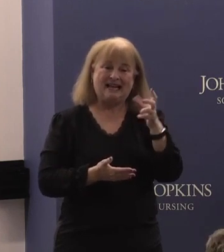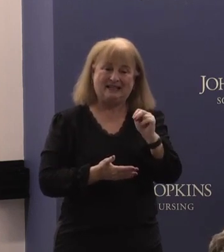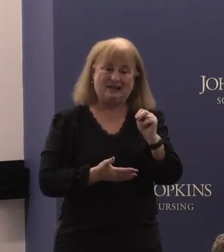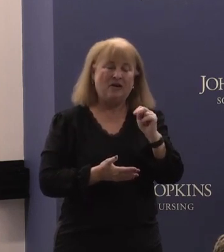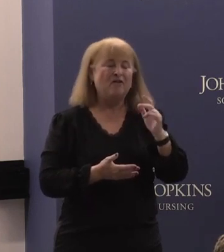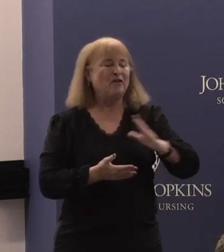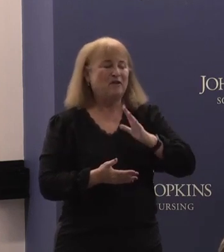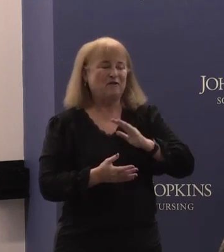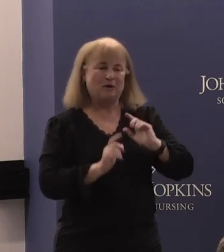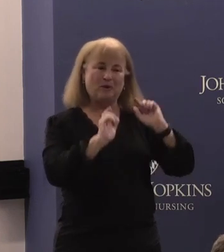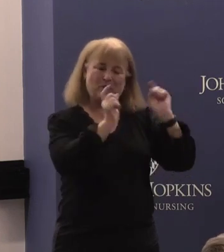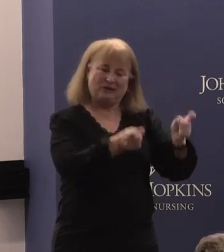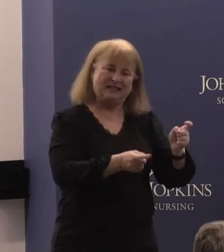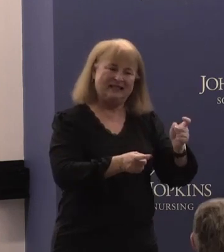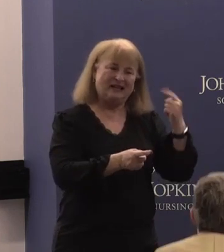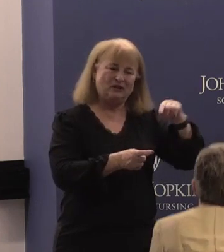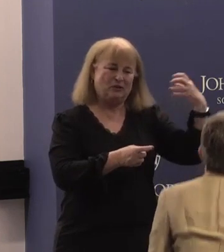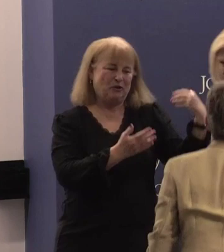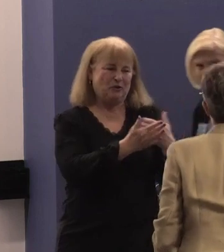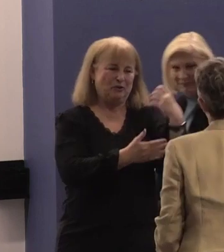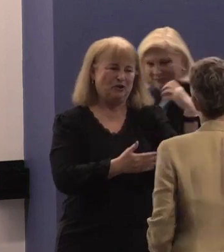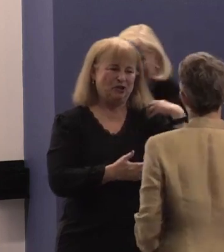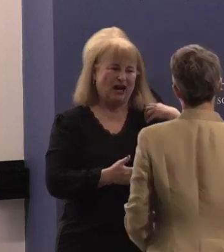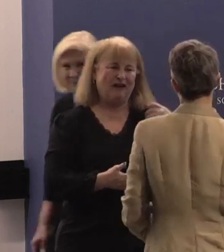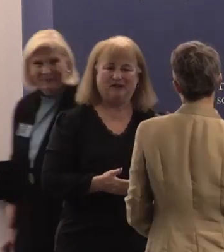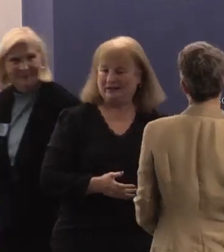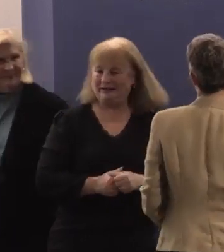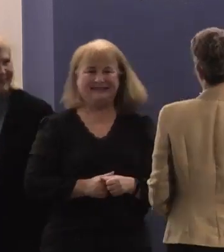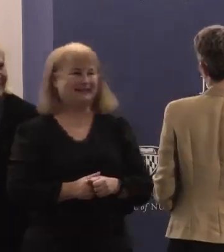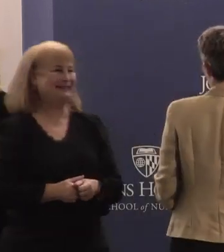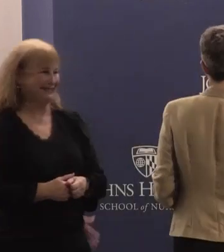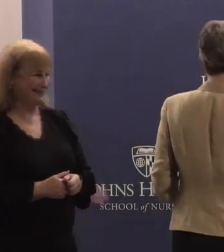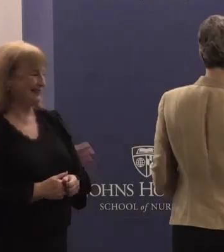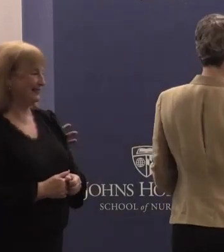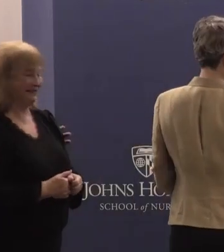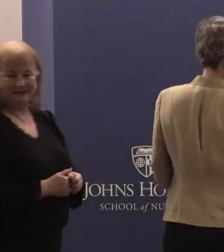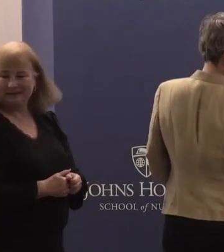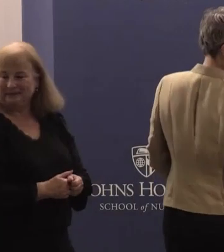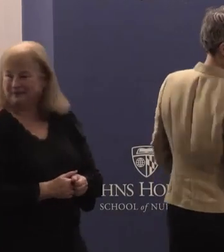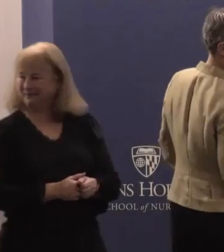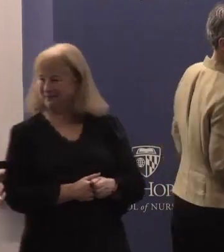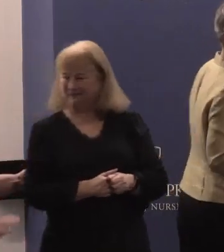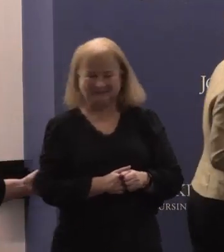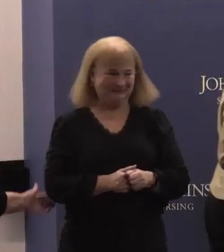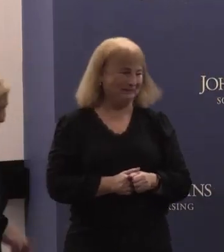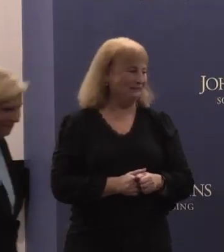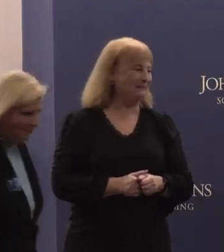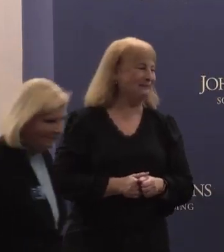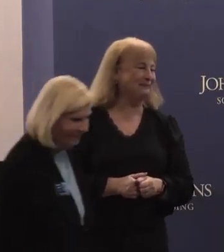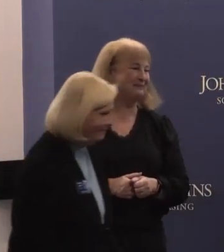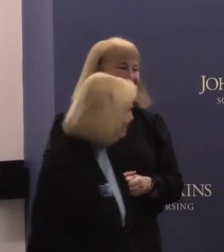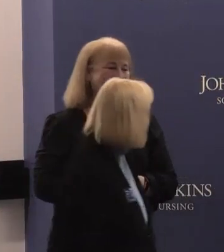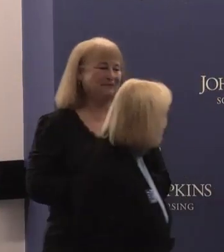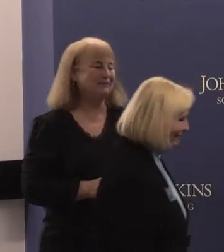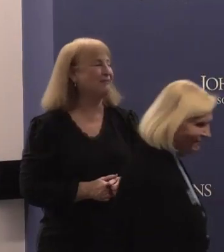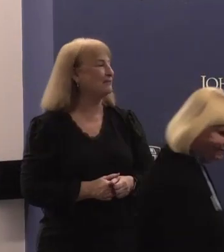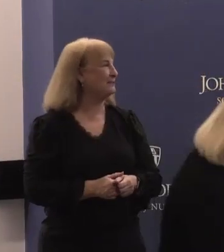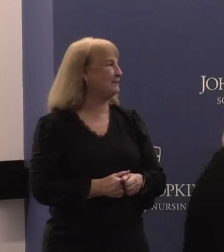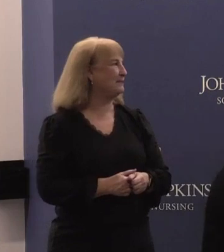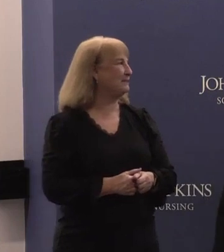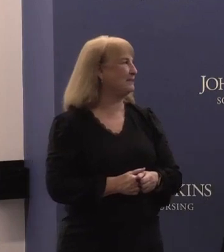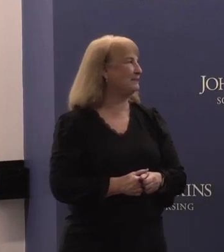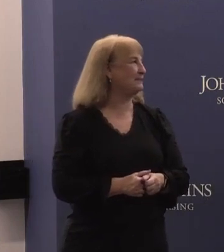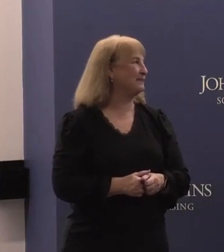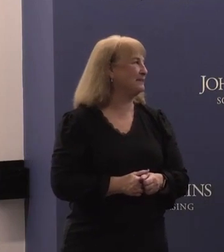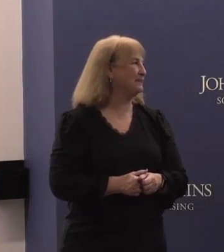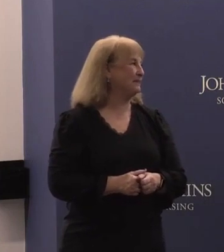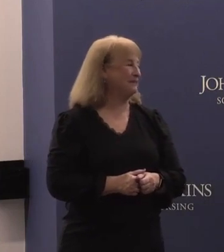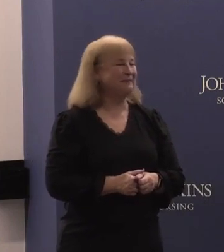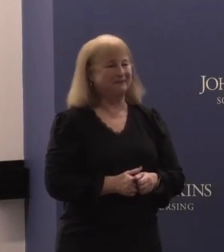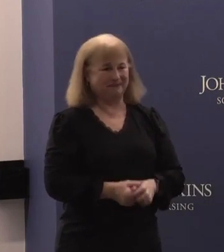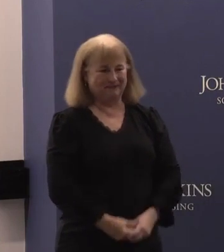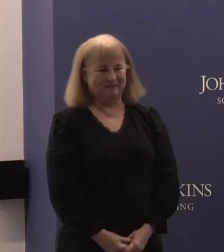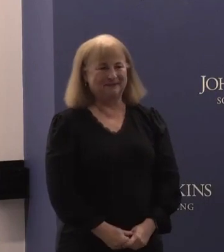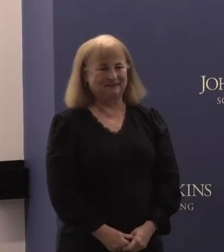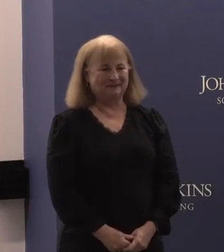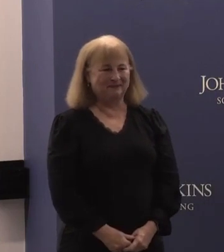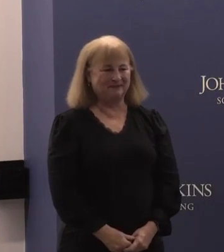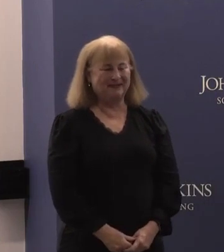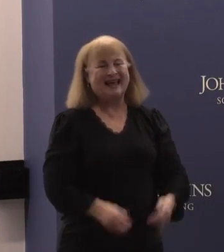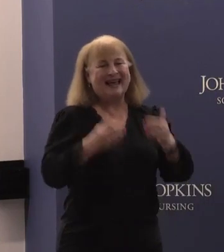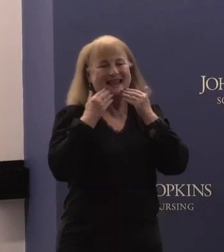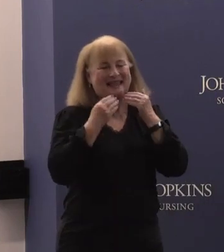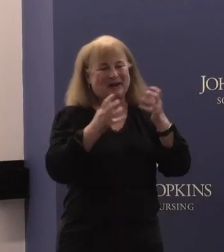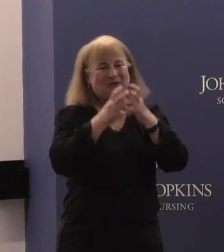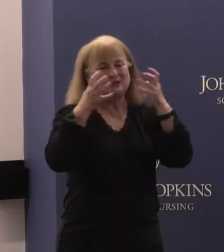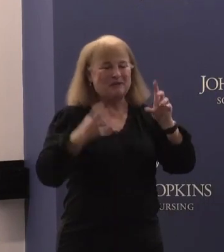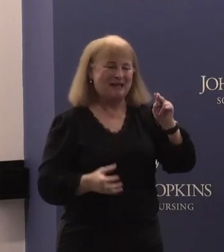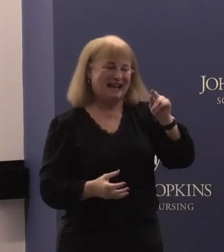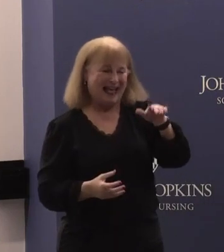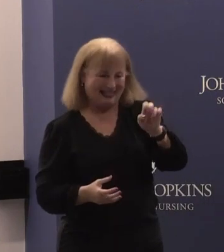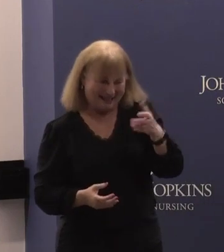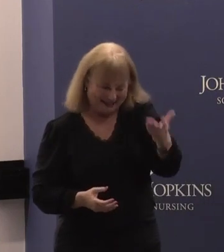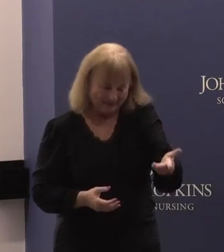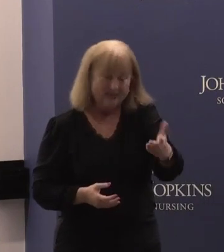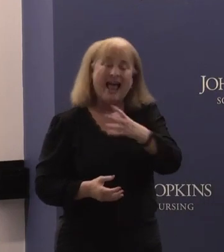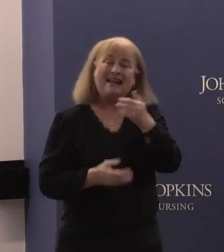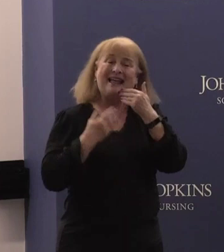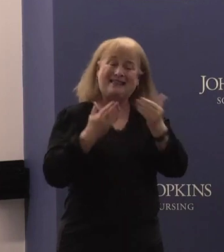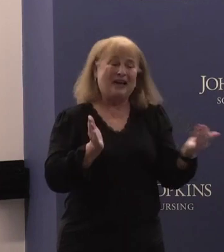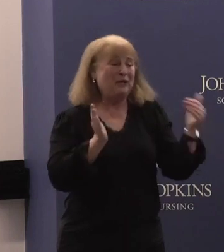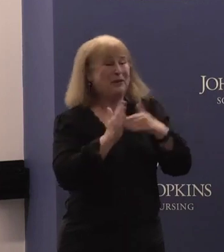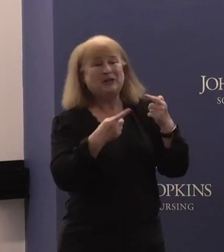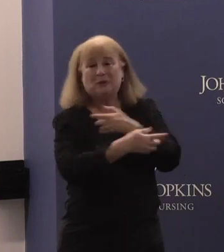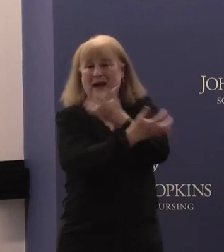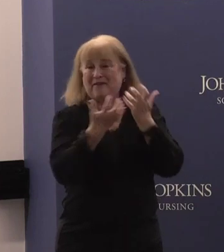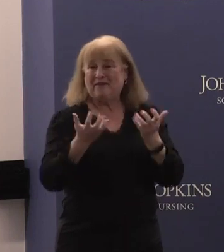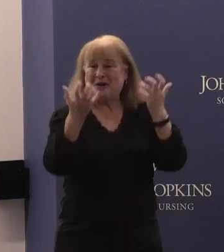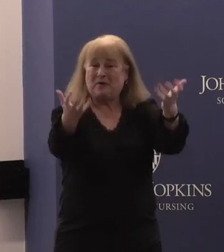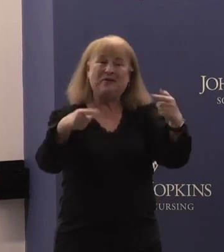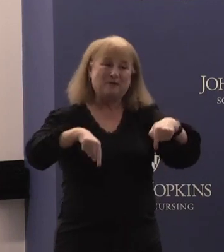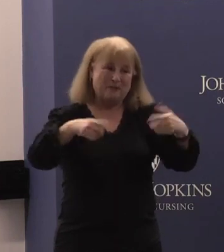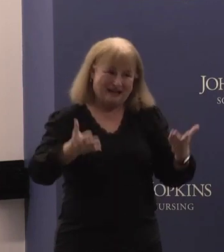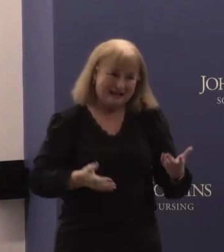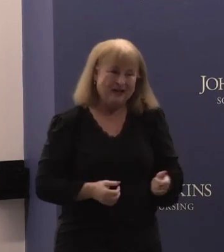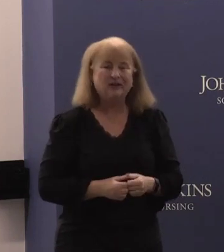the university. Thank you so much, Natalie, and thank you again to everyone for being here. I just